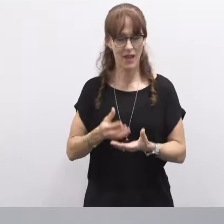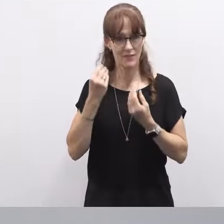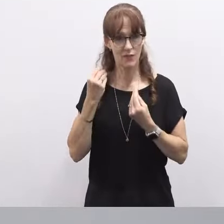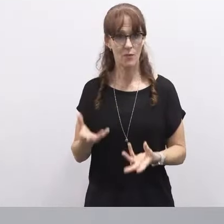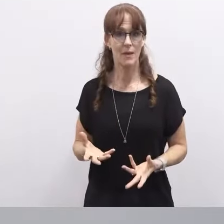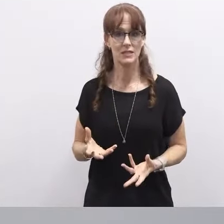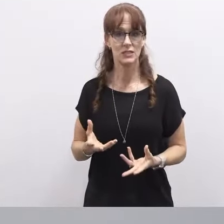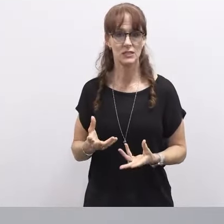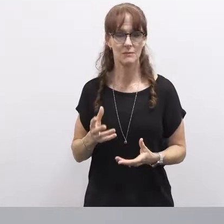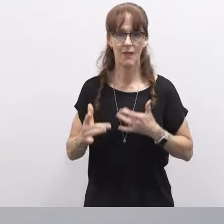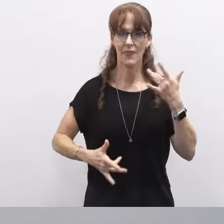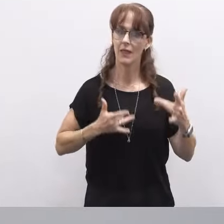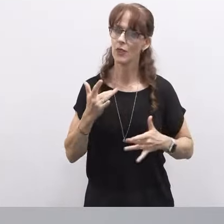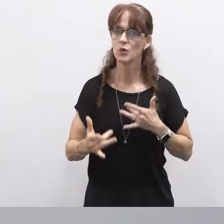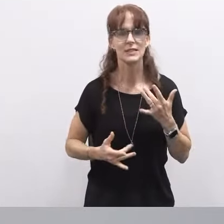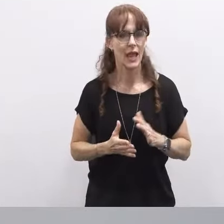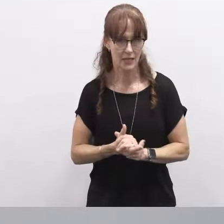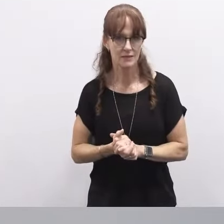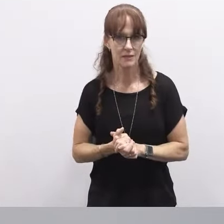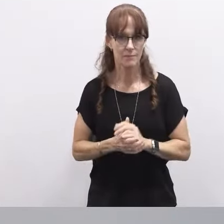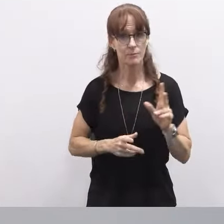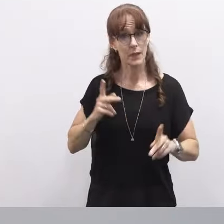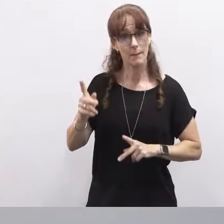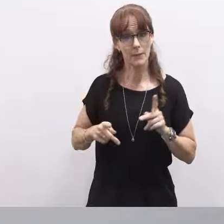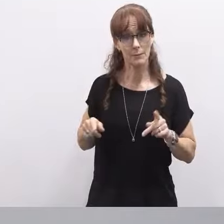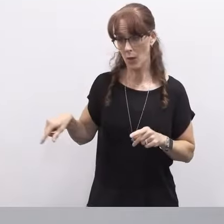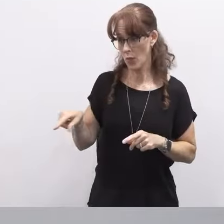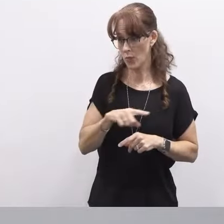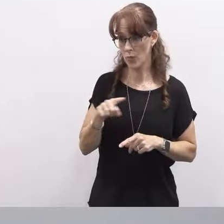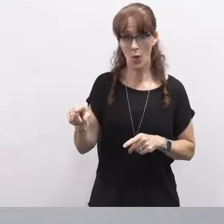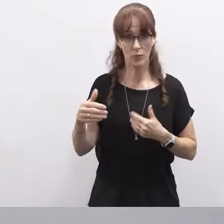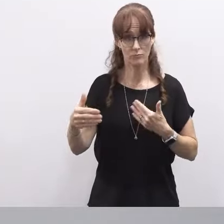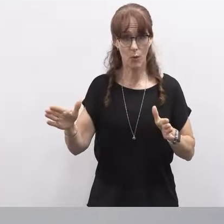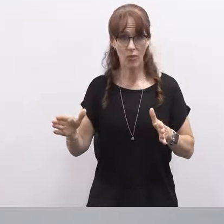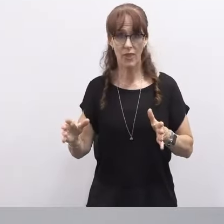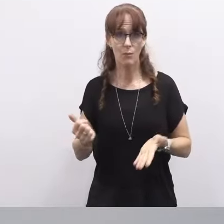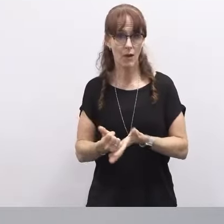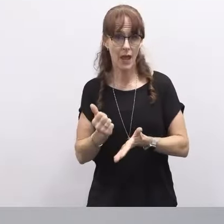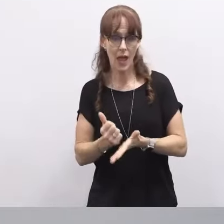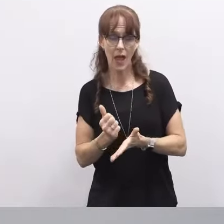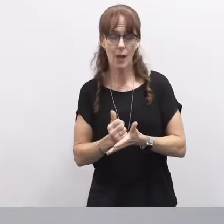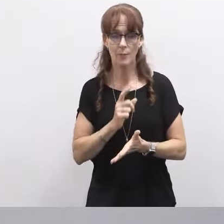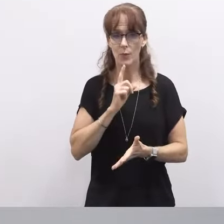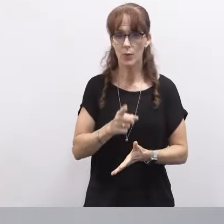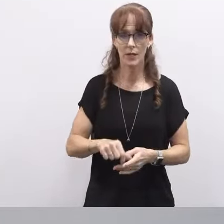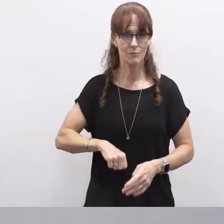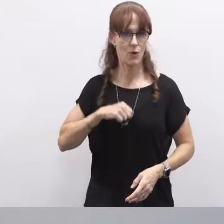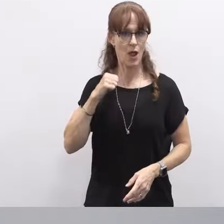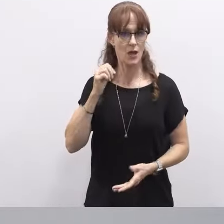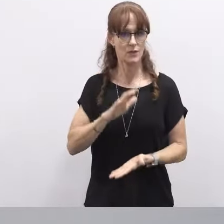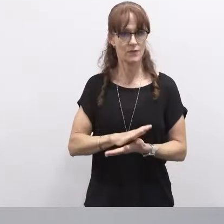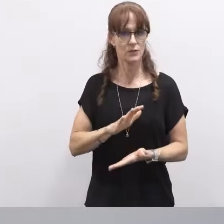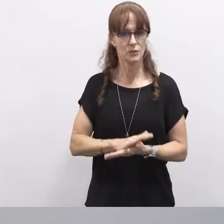but the enthusiasm of the people in those booths, they really wanted to help you. They were really proud of the schools that they went to,